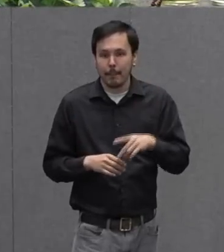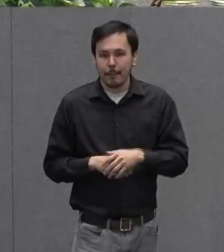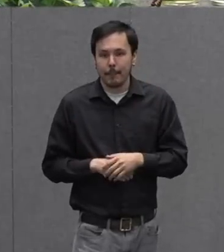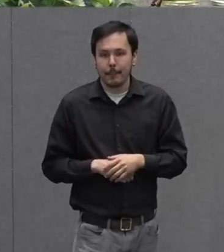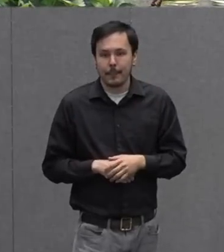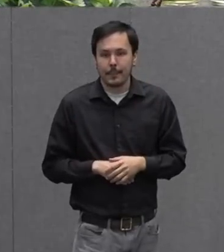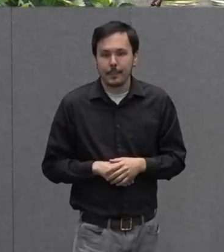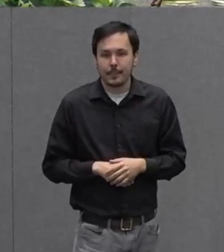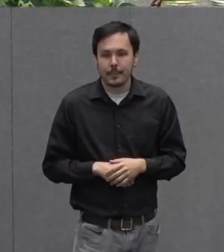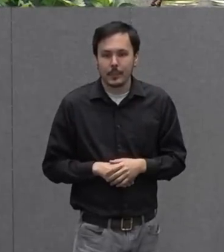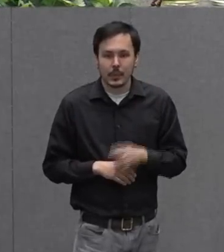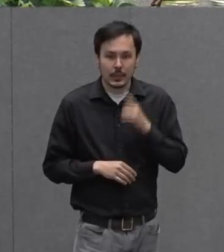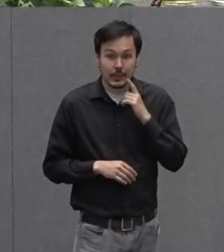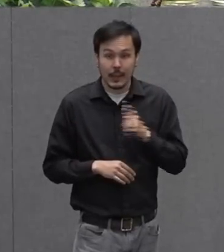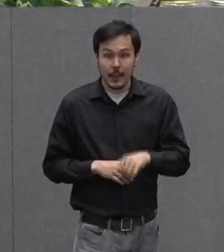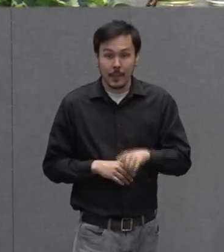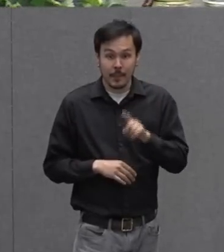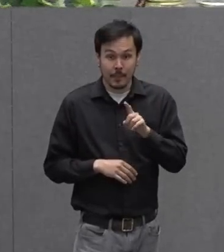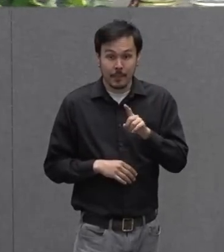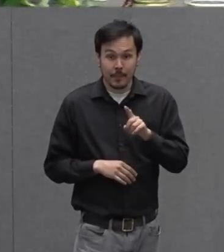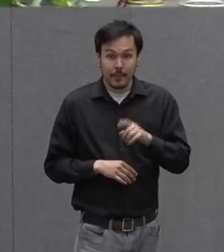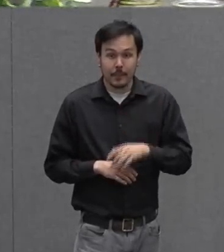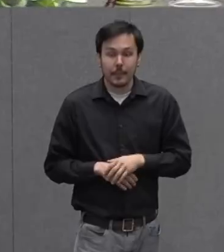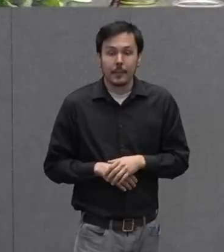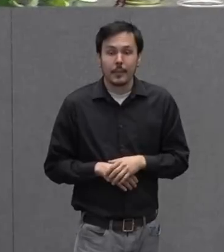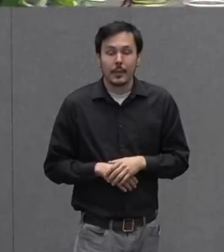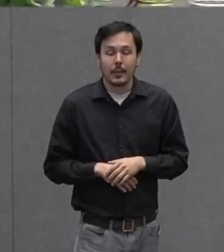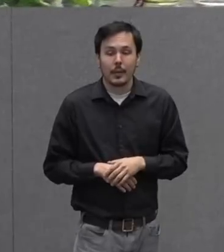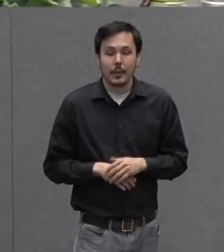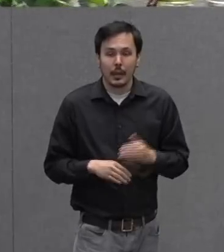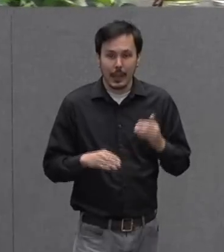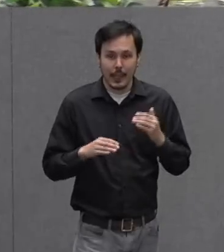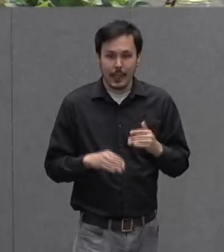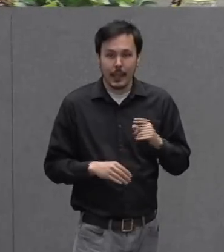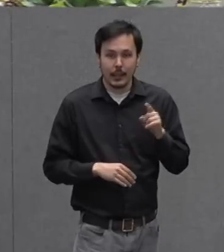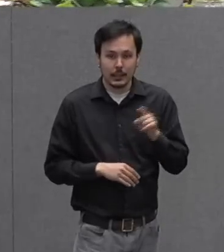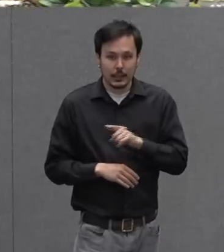Down, up, slant line, slant line.